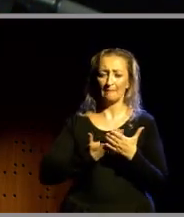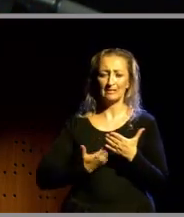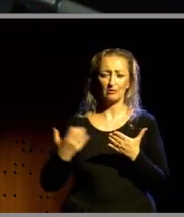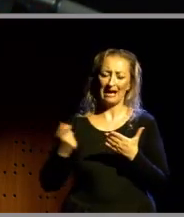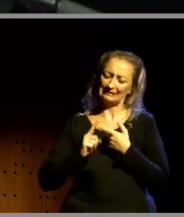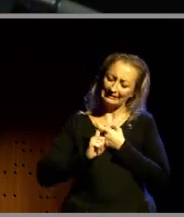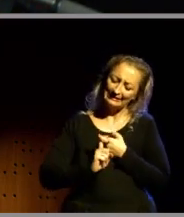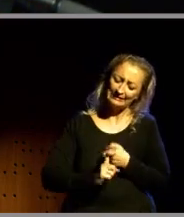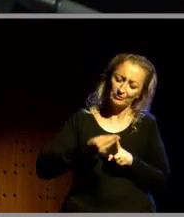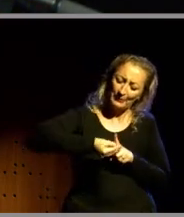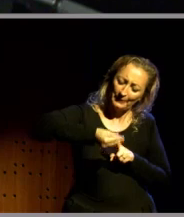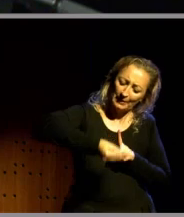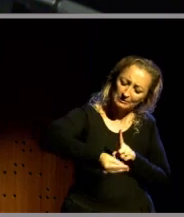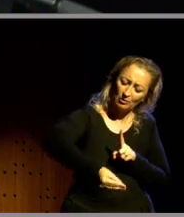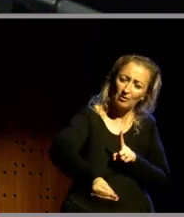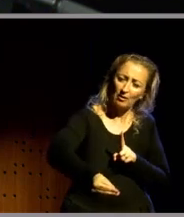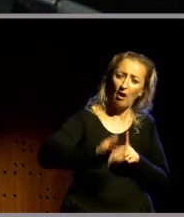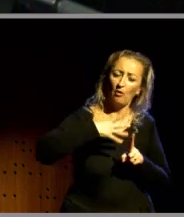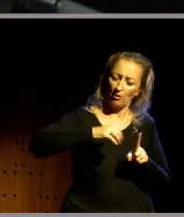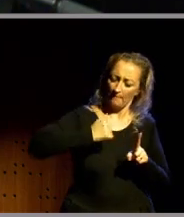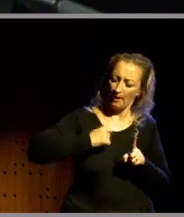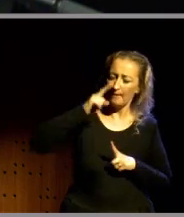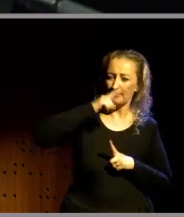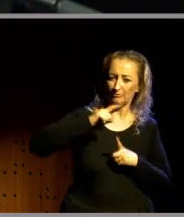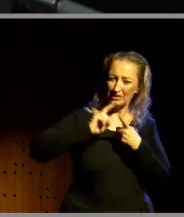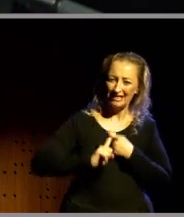so our people can continue to live on. And so through this poetry collection that